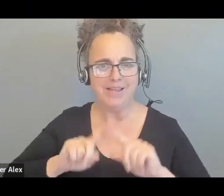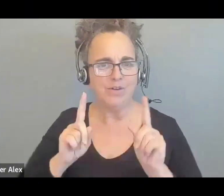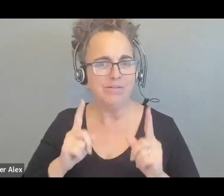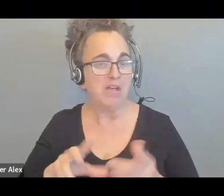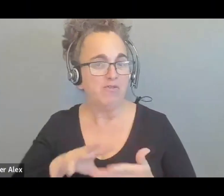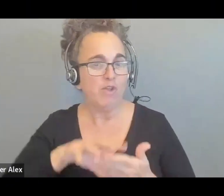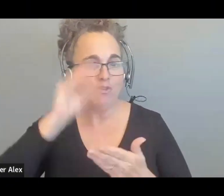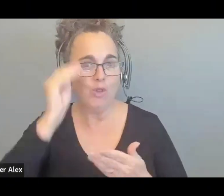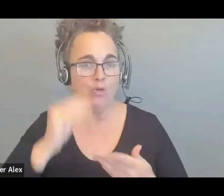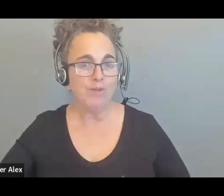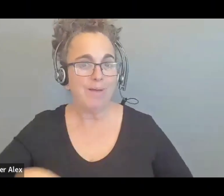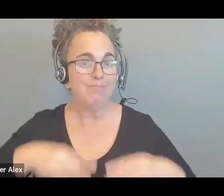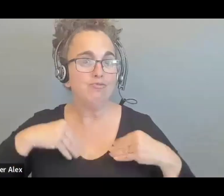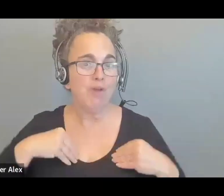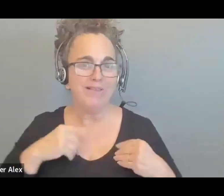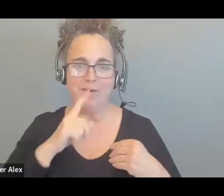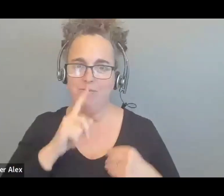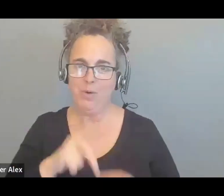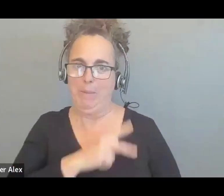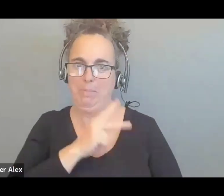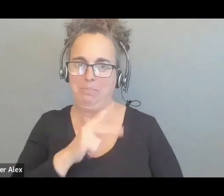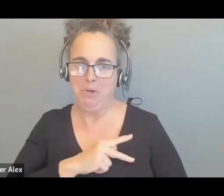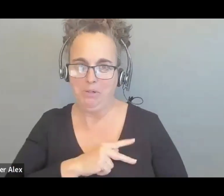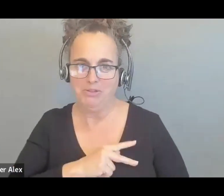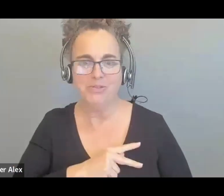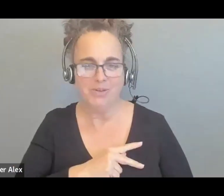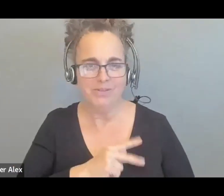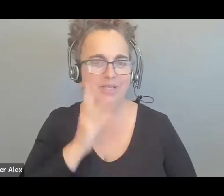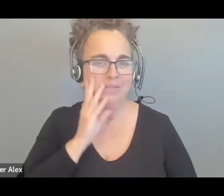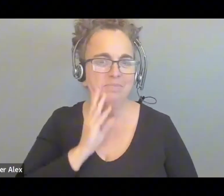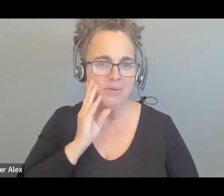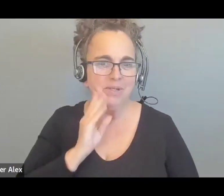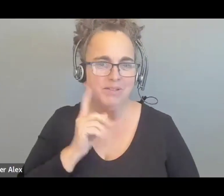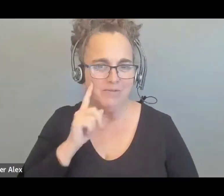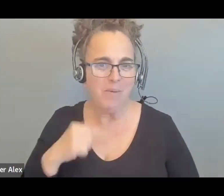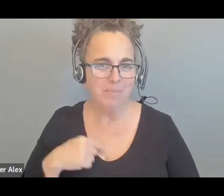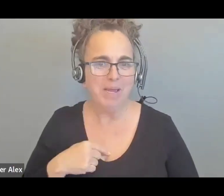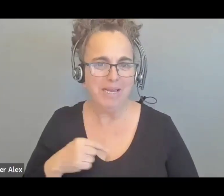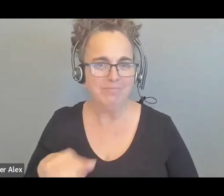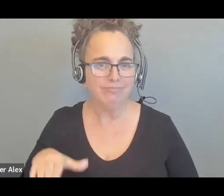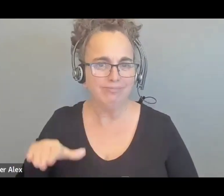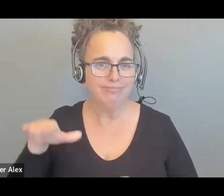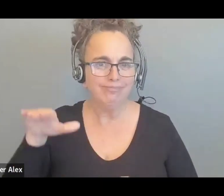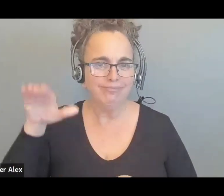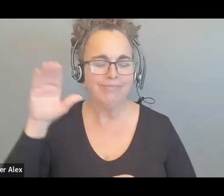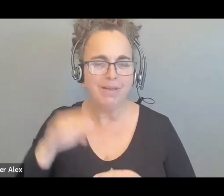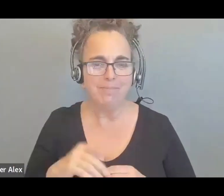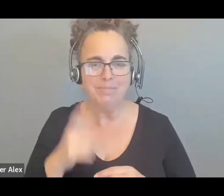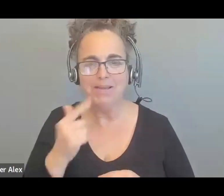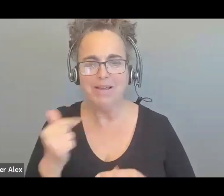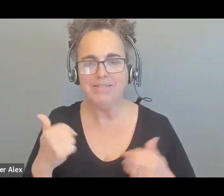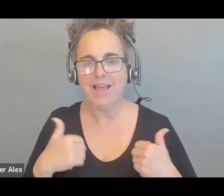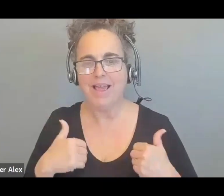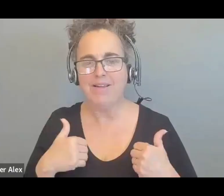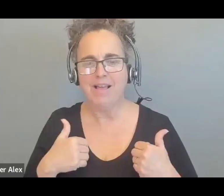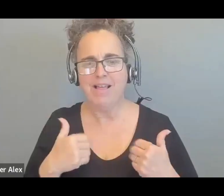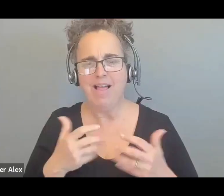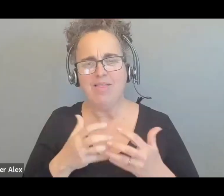It was a very personal, very personal journey for me, because I had a lot of, I had a lot of self,